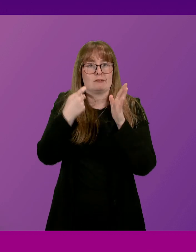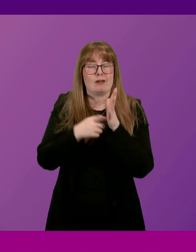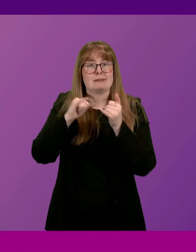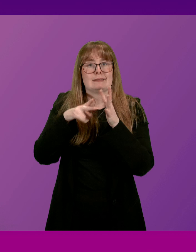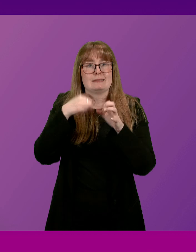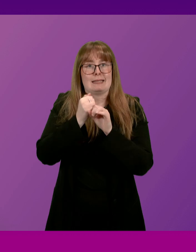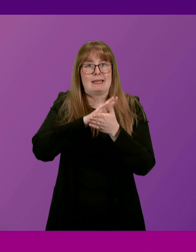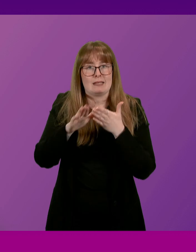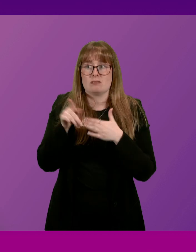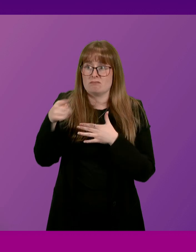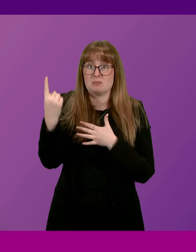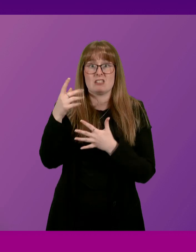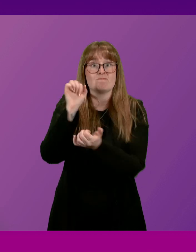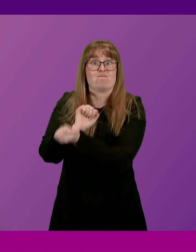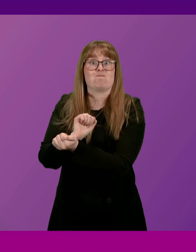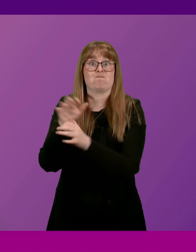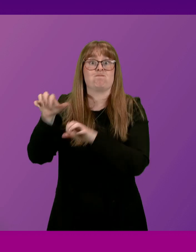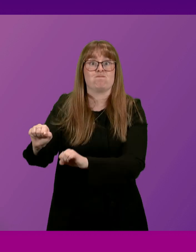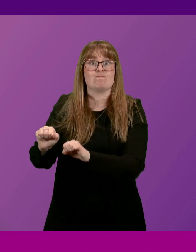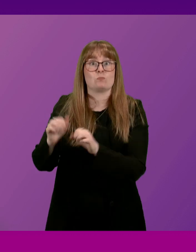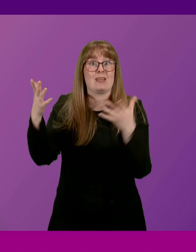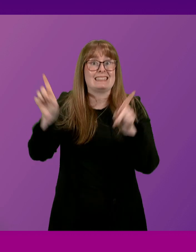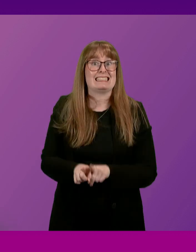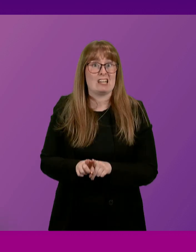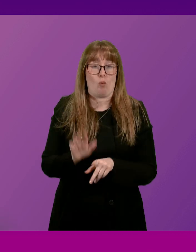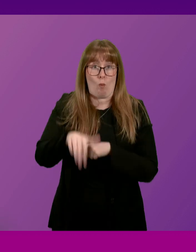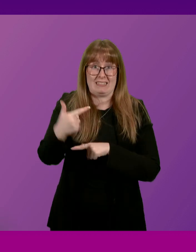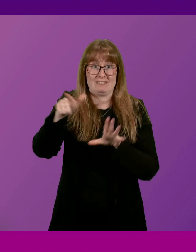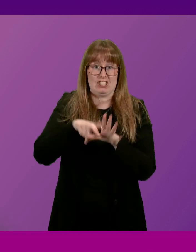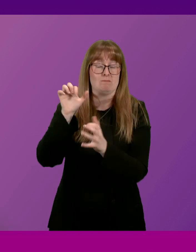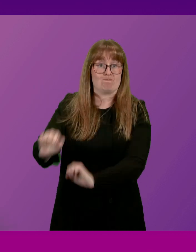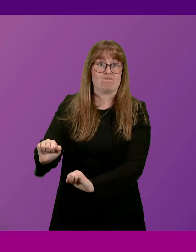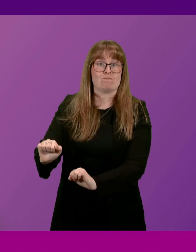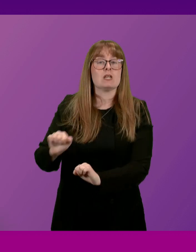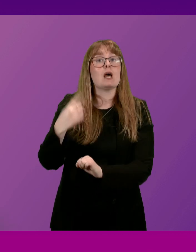has been arbitrarily detained in India for more than seven years. He was acquitted of one of the